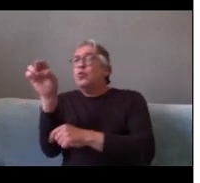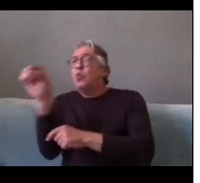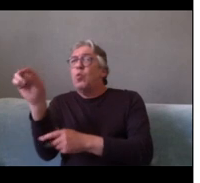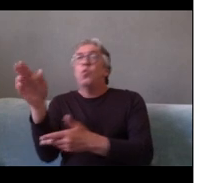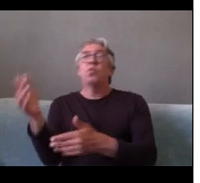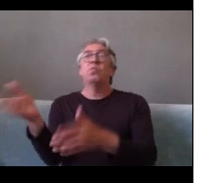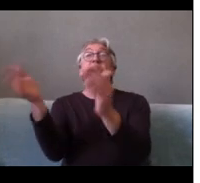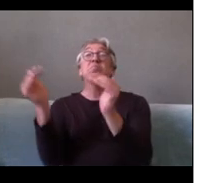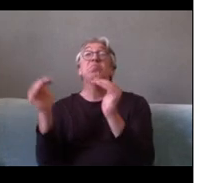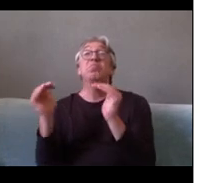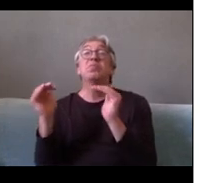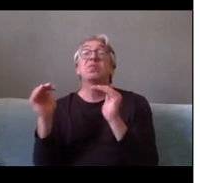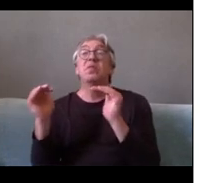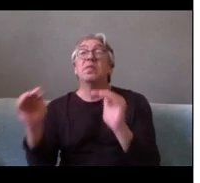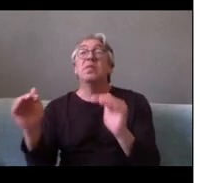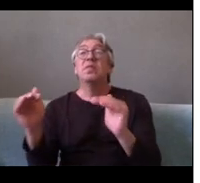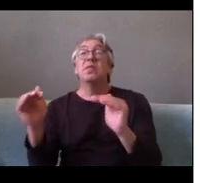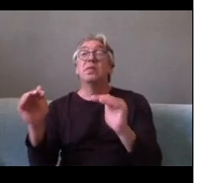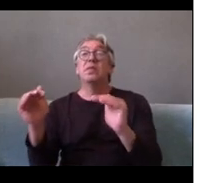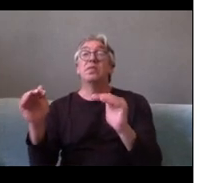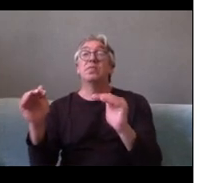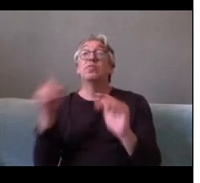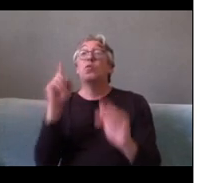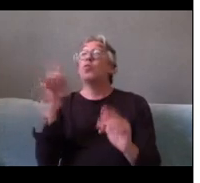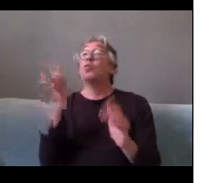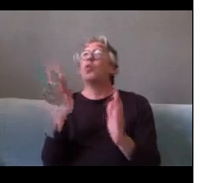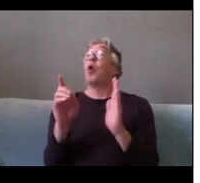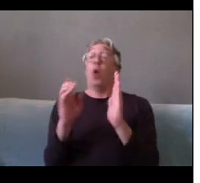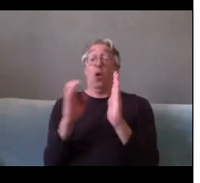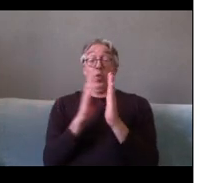And then we also had another module on ownership of household assets.